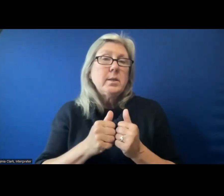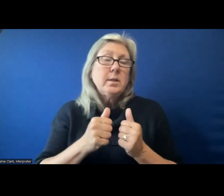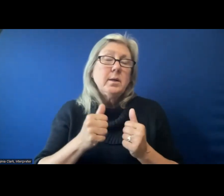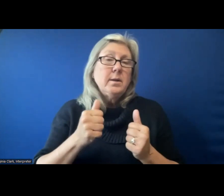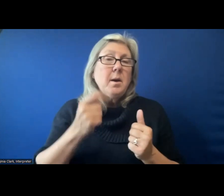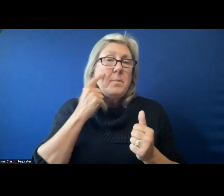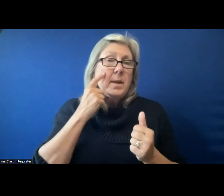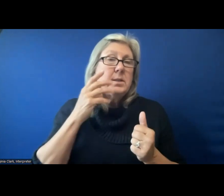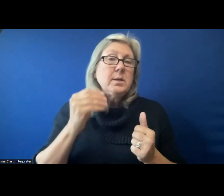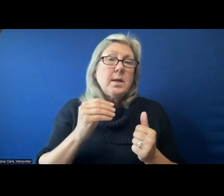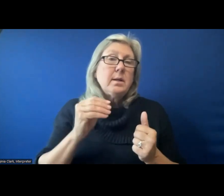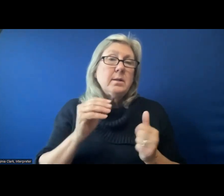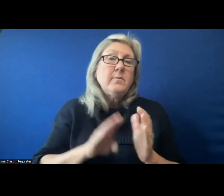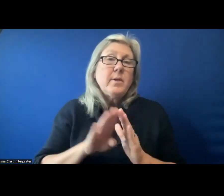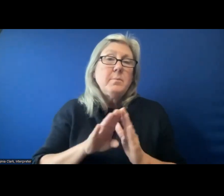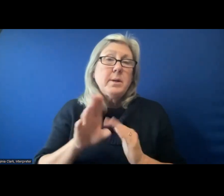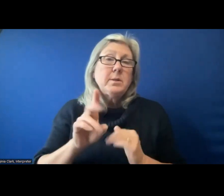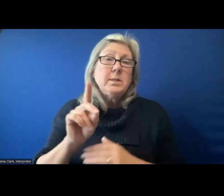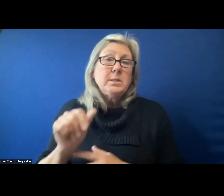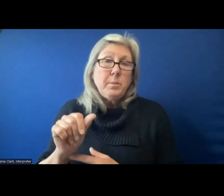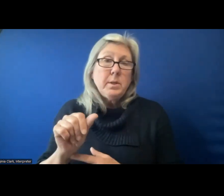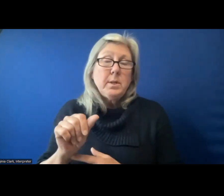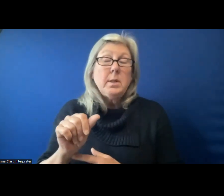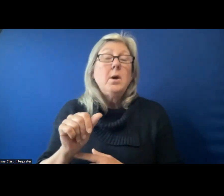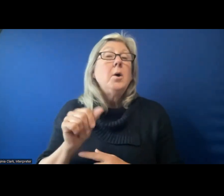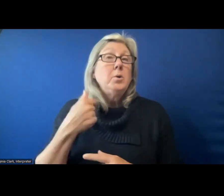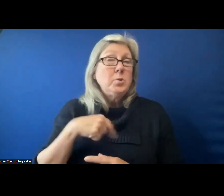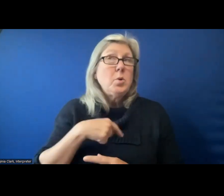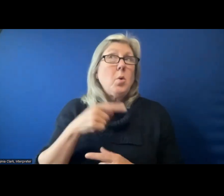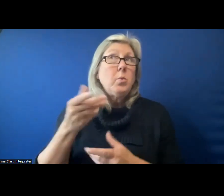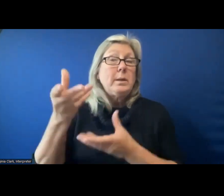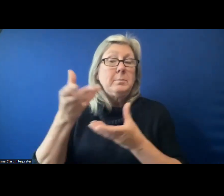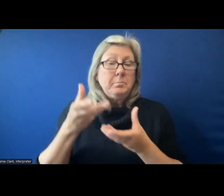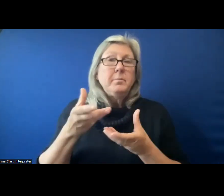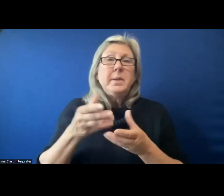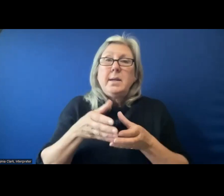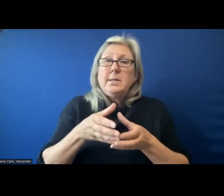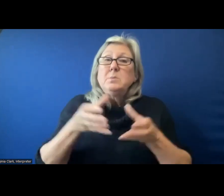So we expanded our charge a little bit and also did some work with focus groups to learn